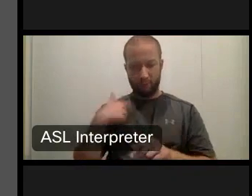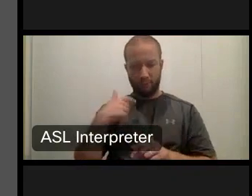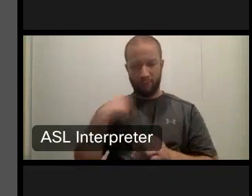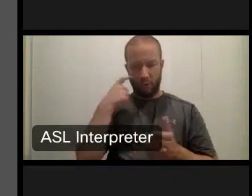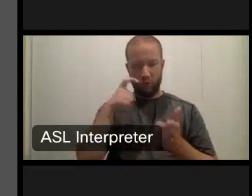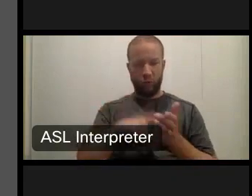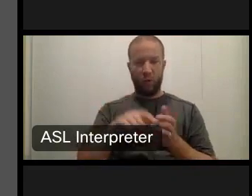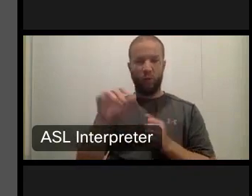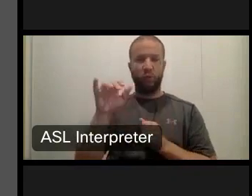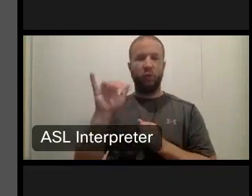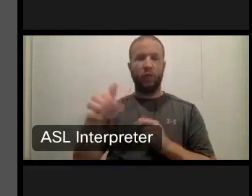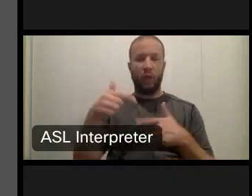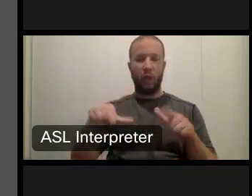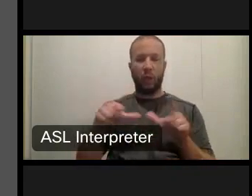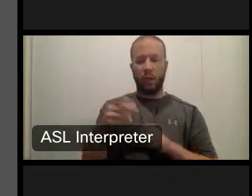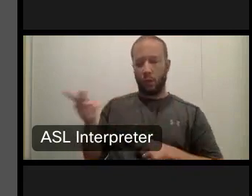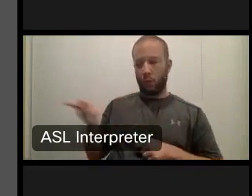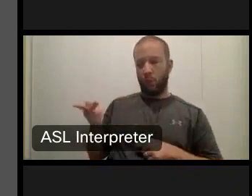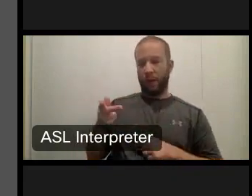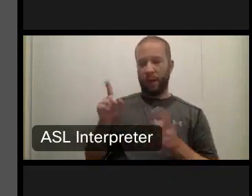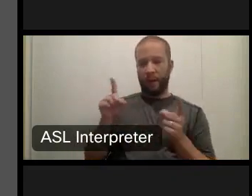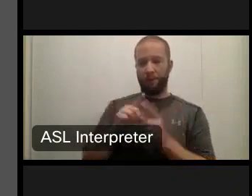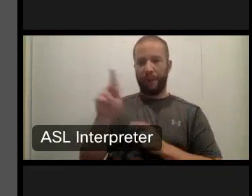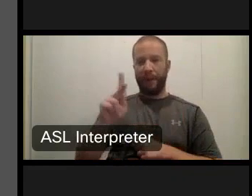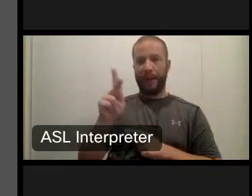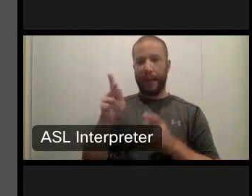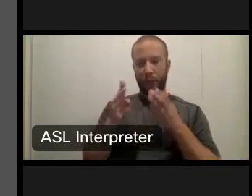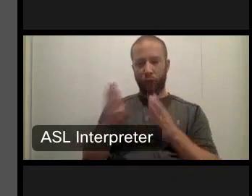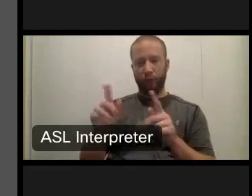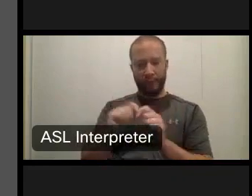um Jared and I had a meeting with the K Street team and there's an actual